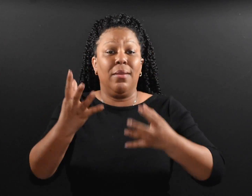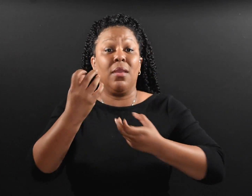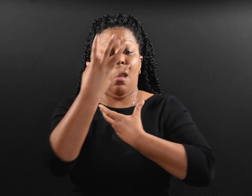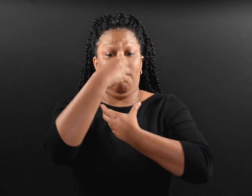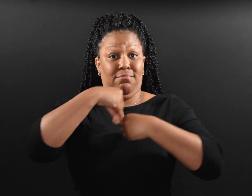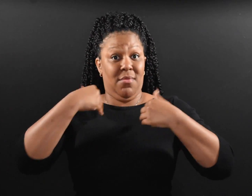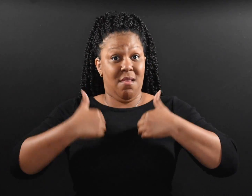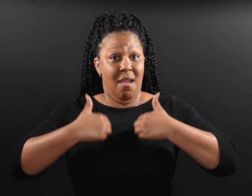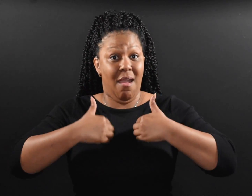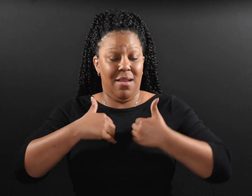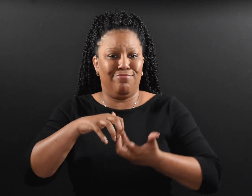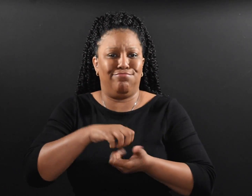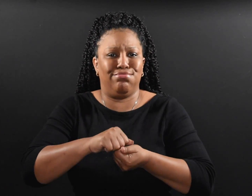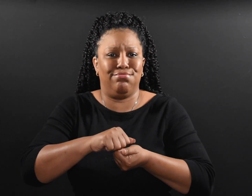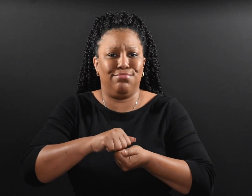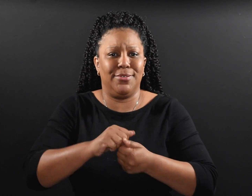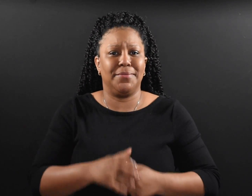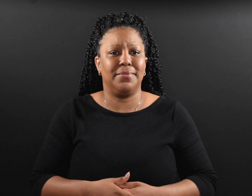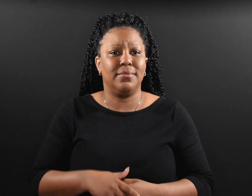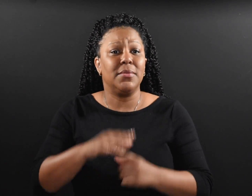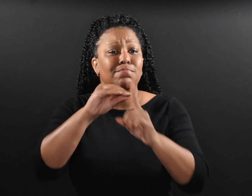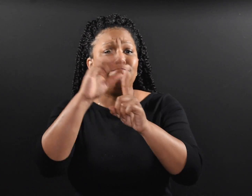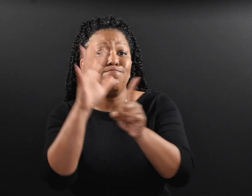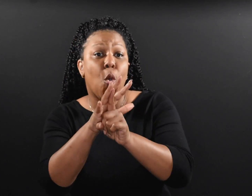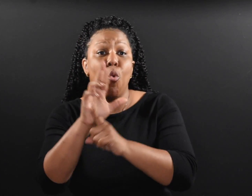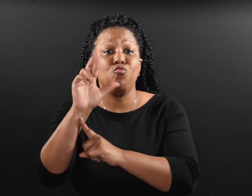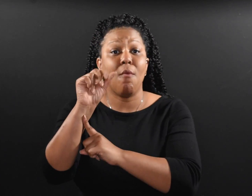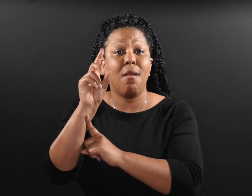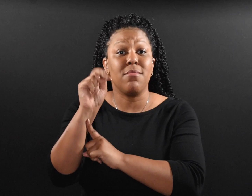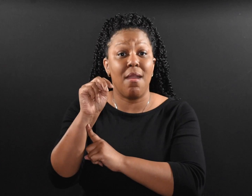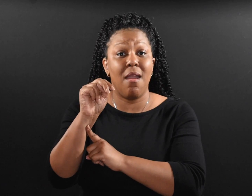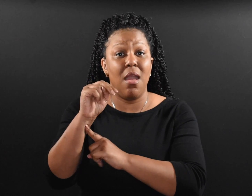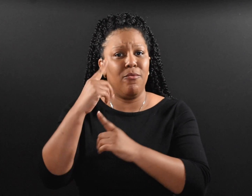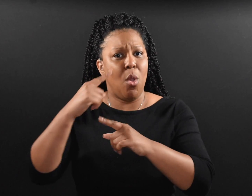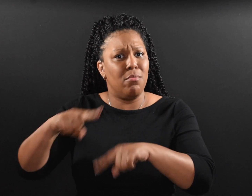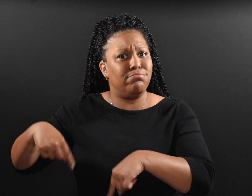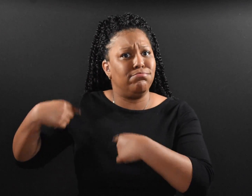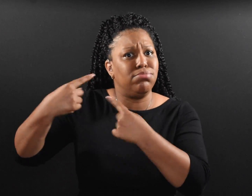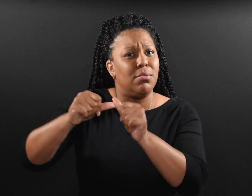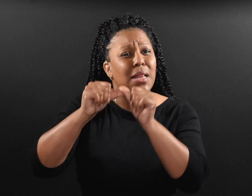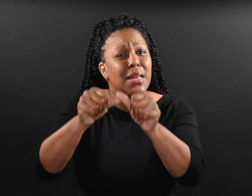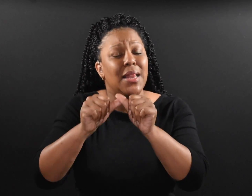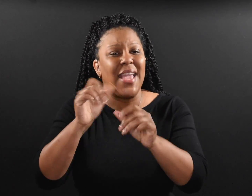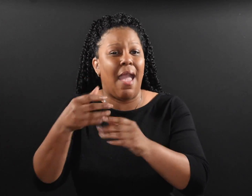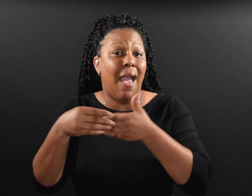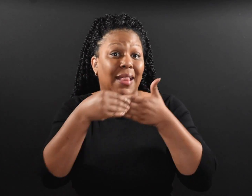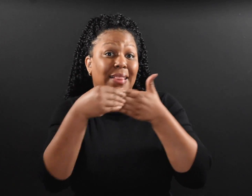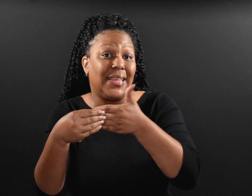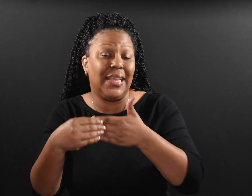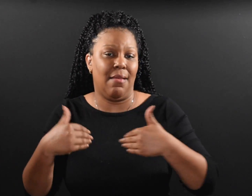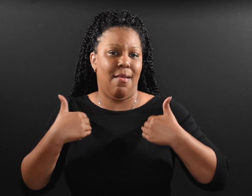can damage the lungs. Exposure to radon over a long period of time can lead to lung cancer.